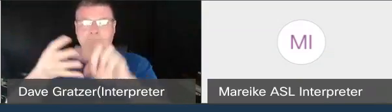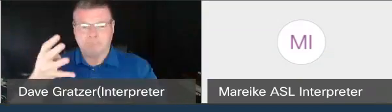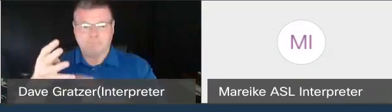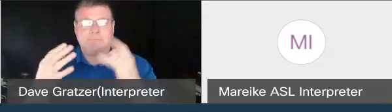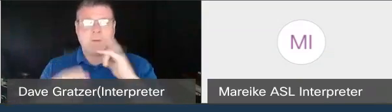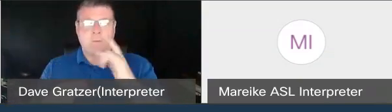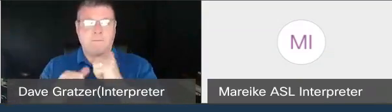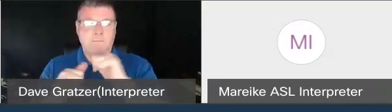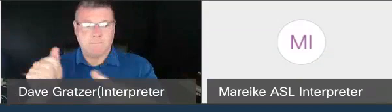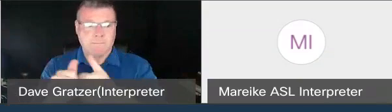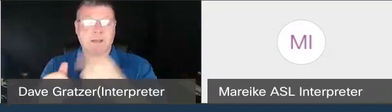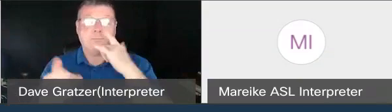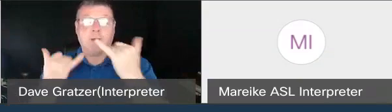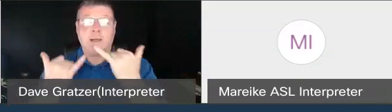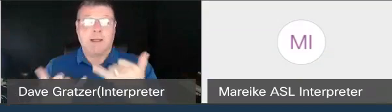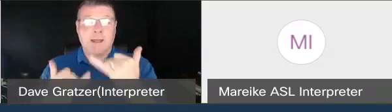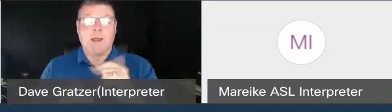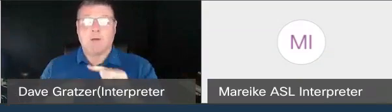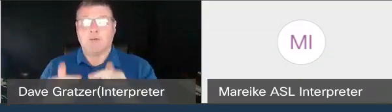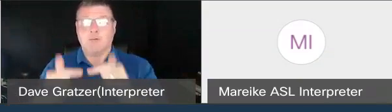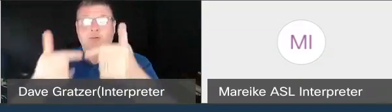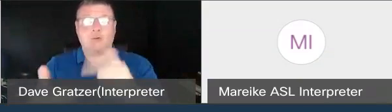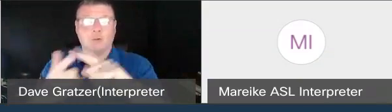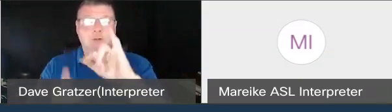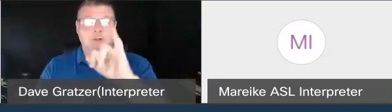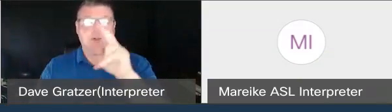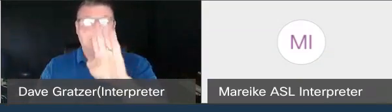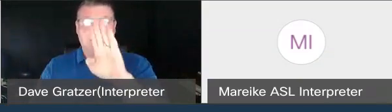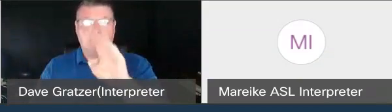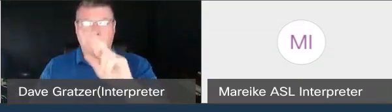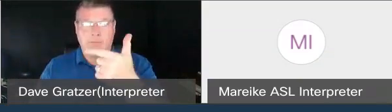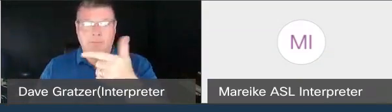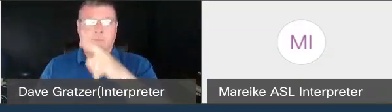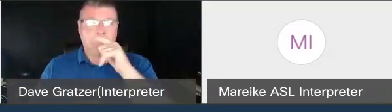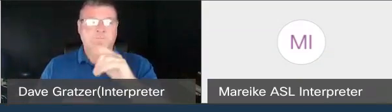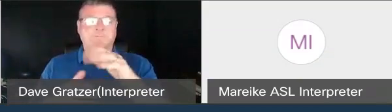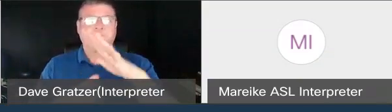So, for now, I would like to turn this over to Jon Berg, who is senior public health advisor